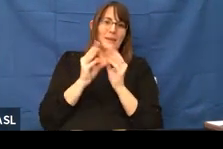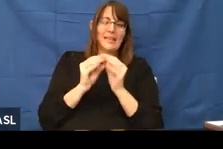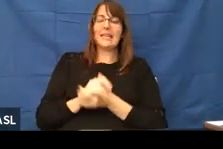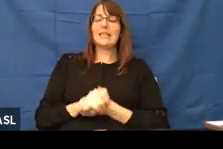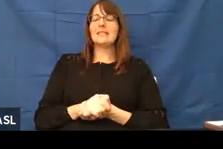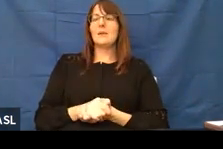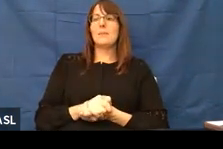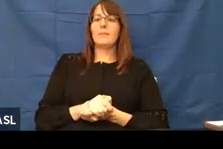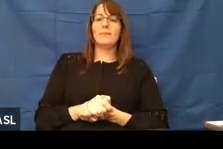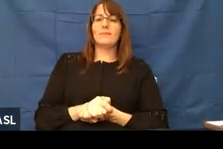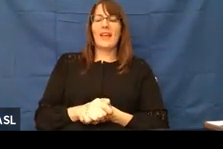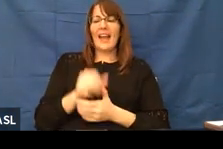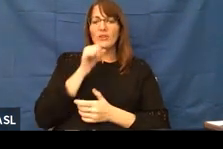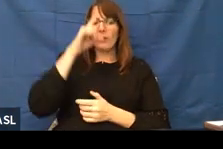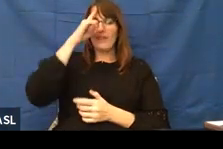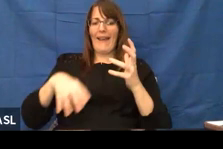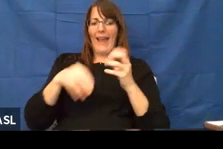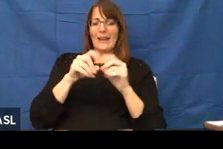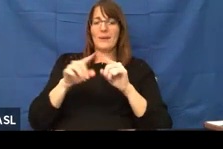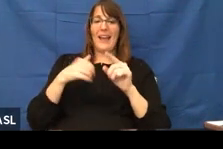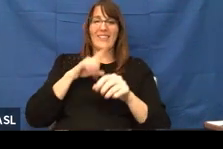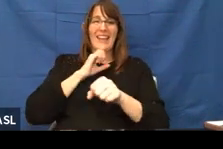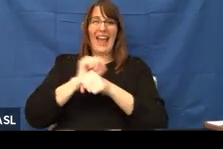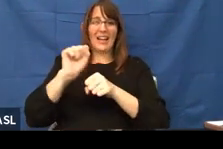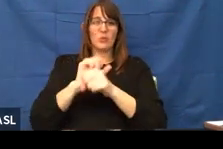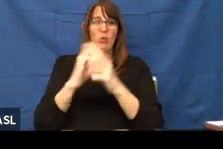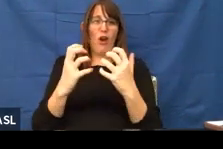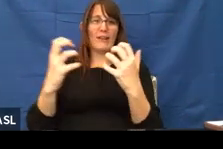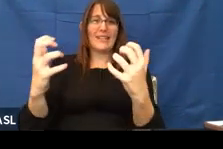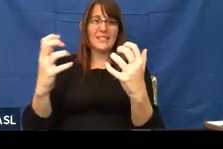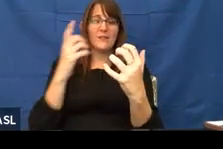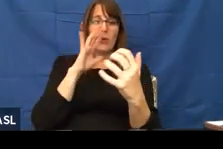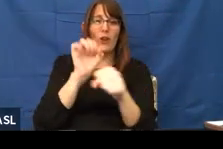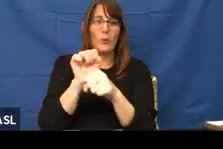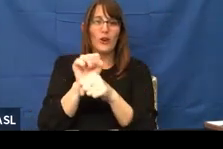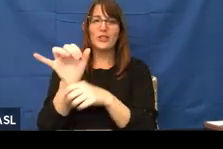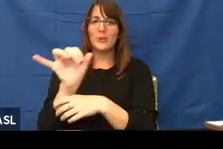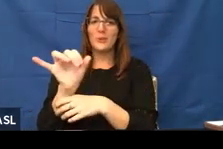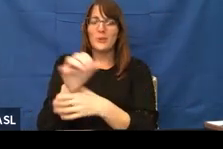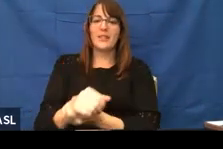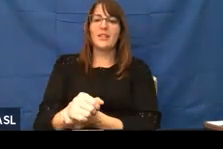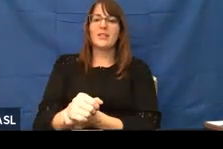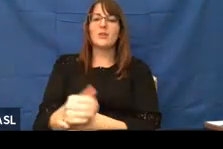Jewyl Alderson Clarke, SDCOE: And I don't think I added this but having an authentic audience for their work as well. So you can have some of your